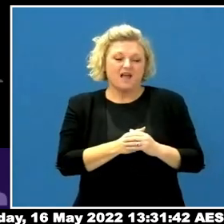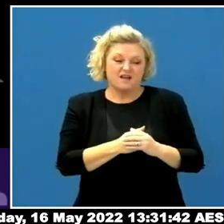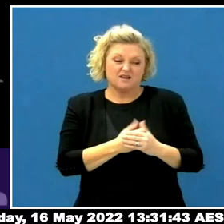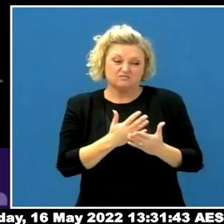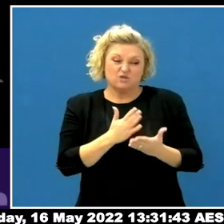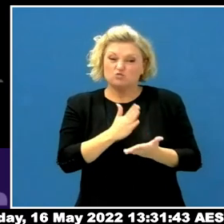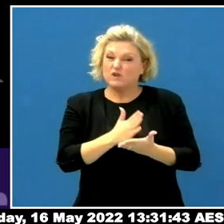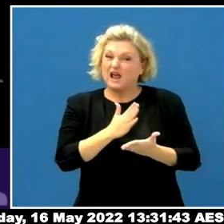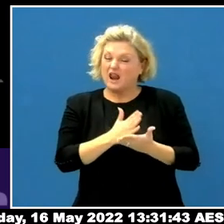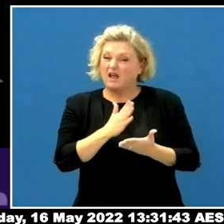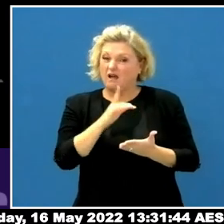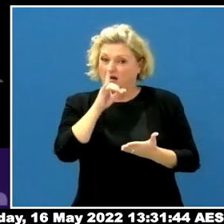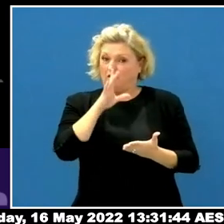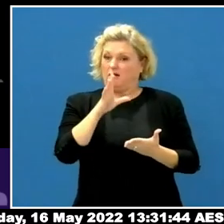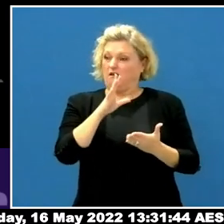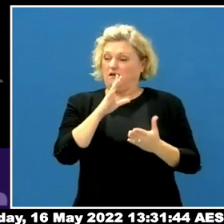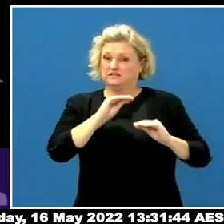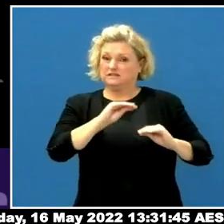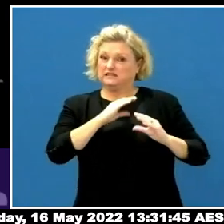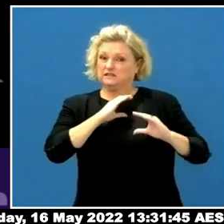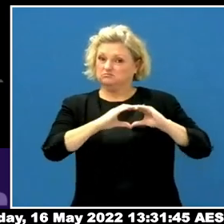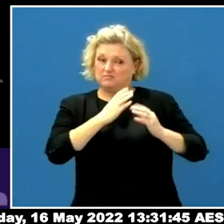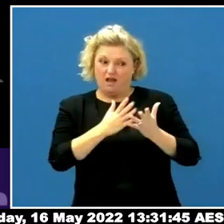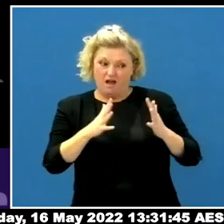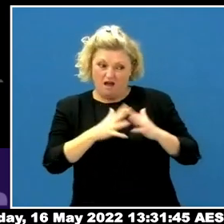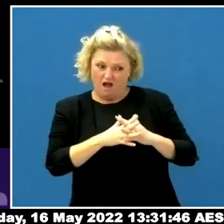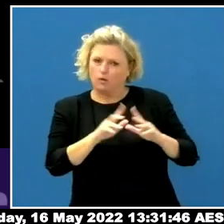through picture cards and music and movies.